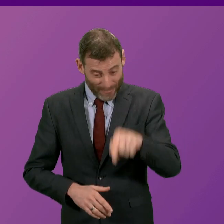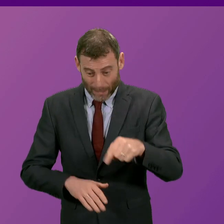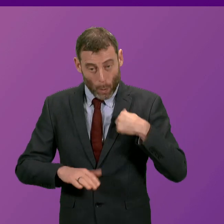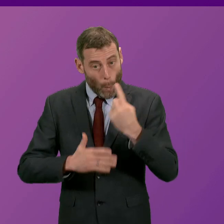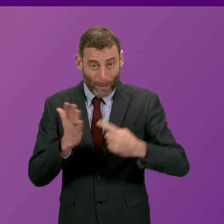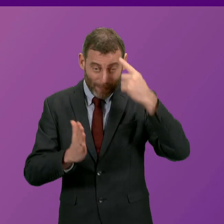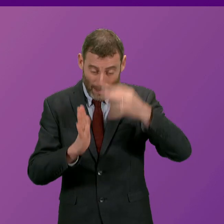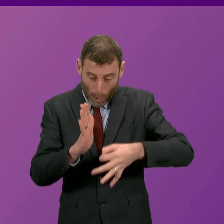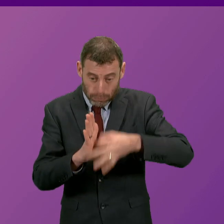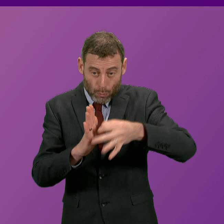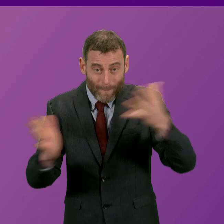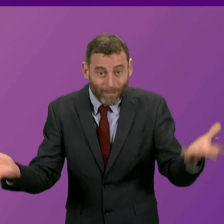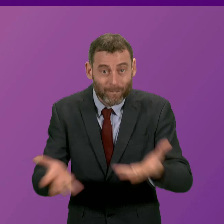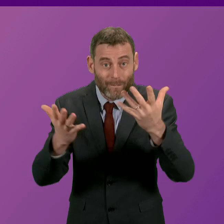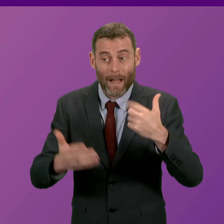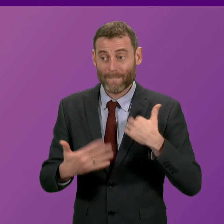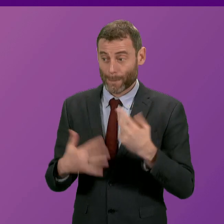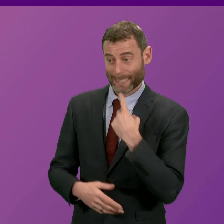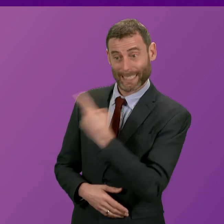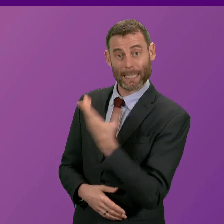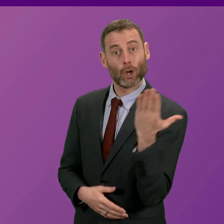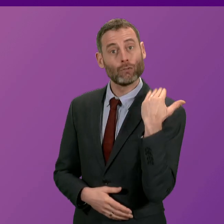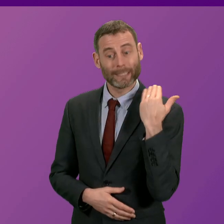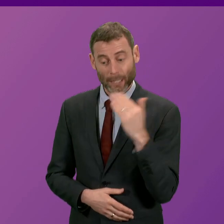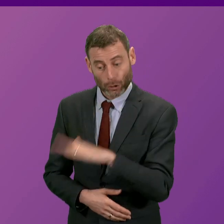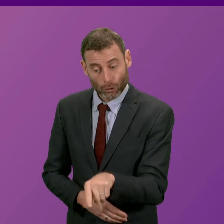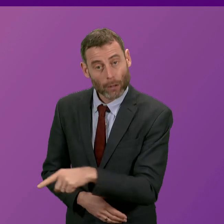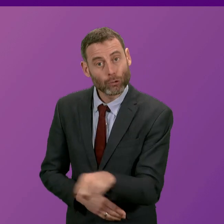about the progress on early learning and childcare. Economic performance in